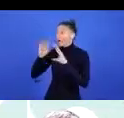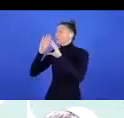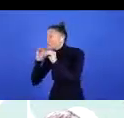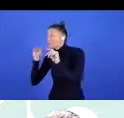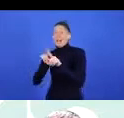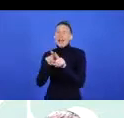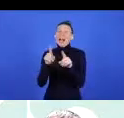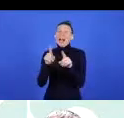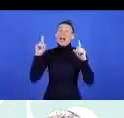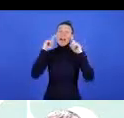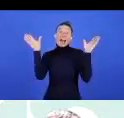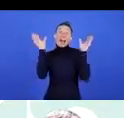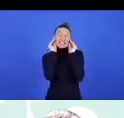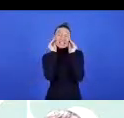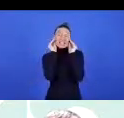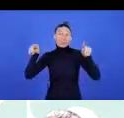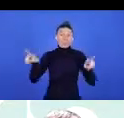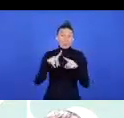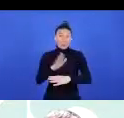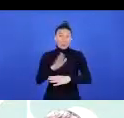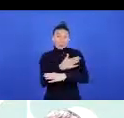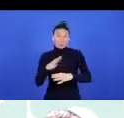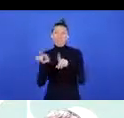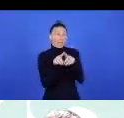disability, because not only I can converse with anyone, and listen to